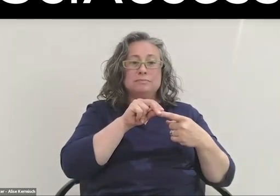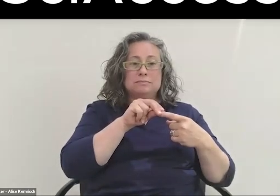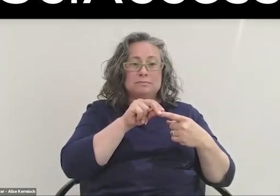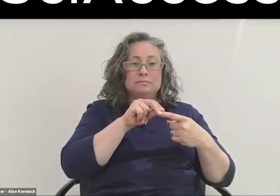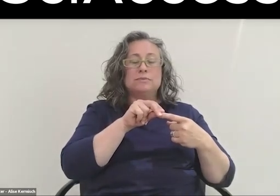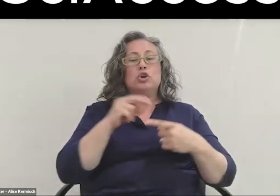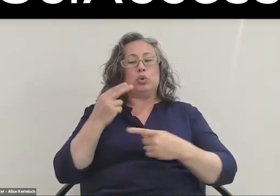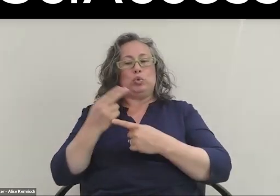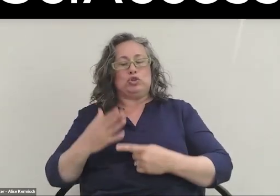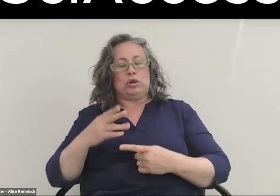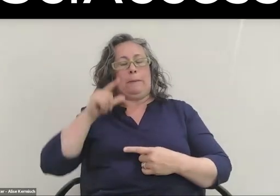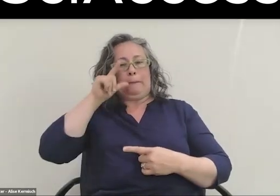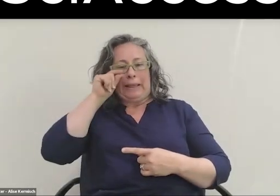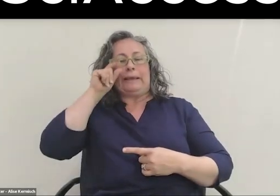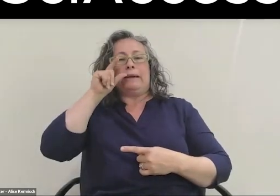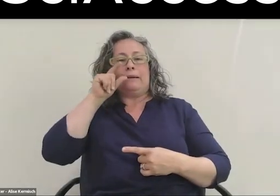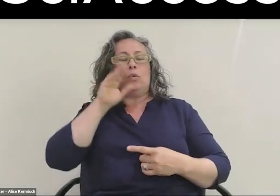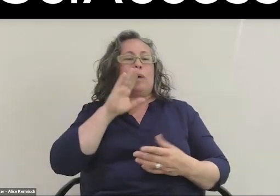the user blinks, and that would select that character